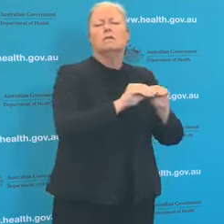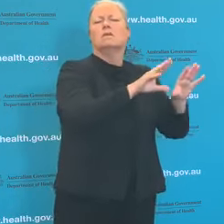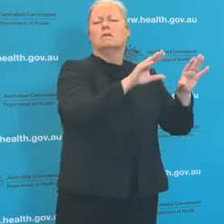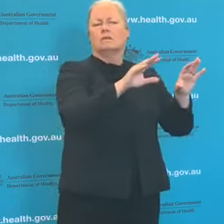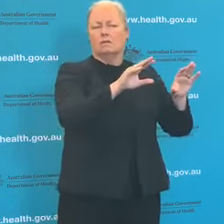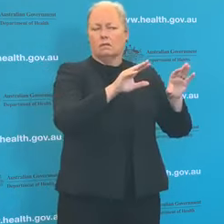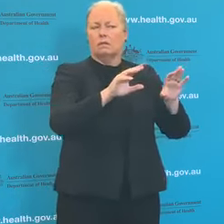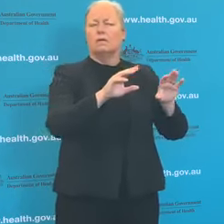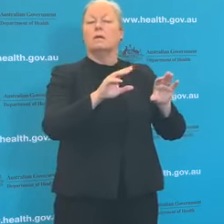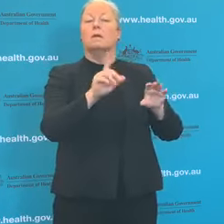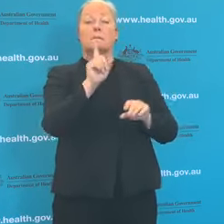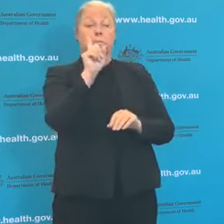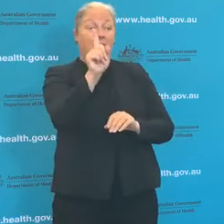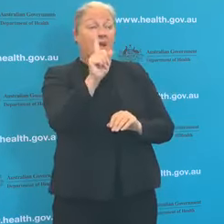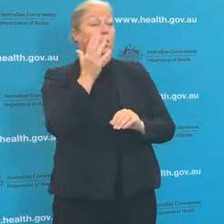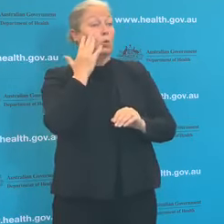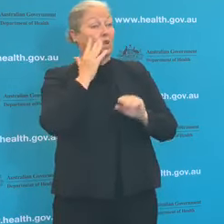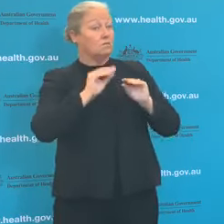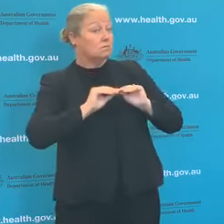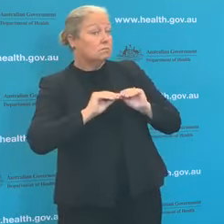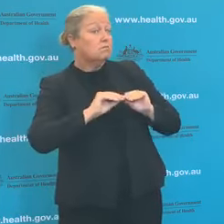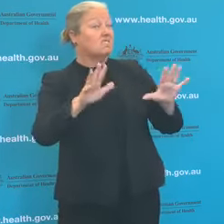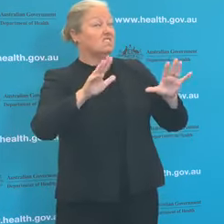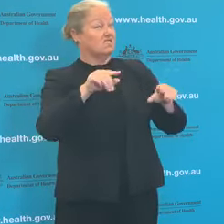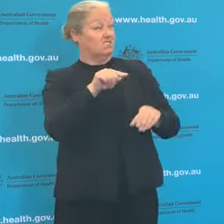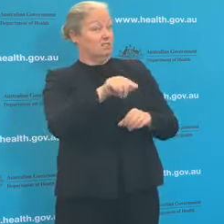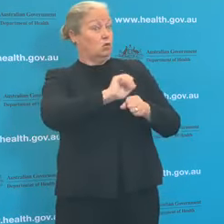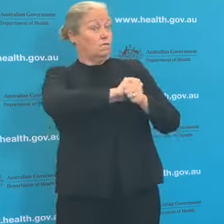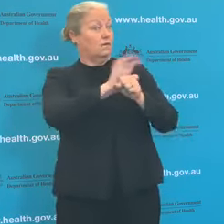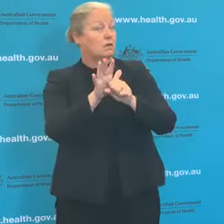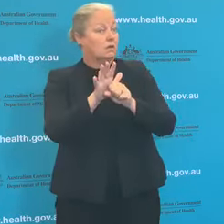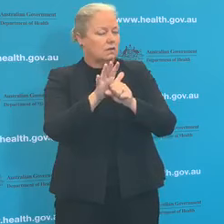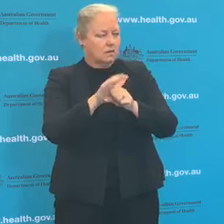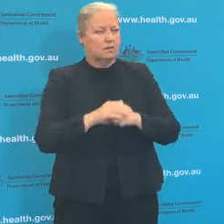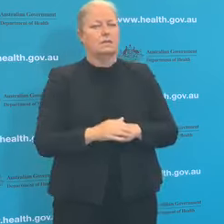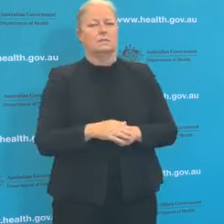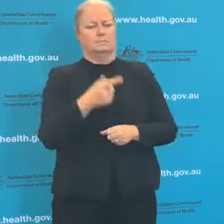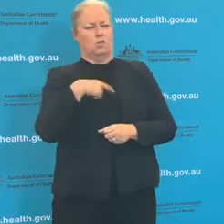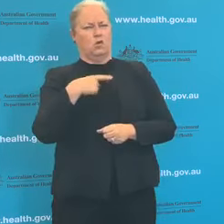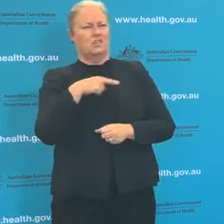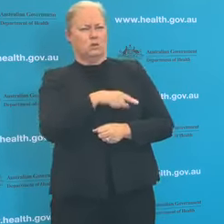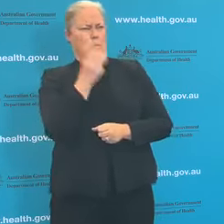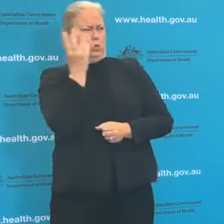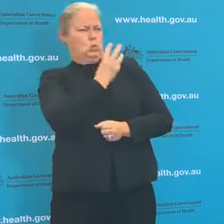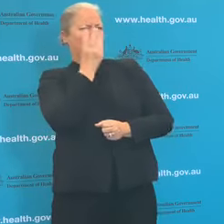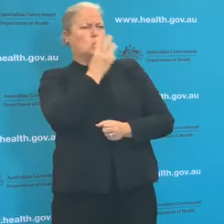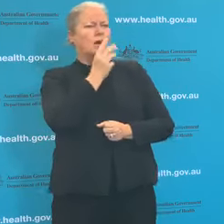get an outbreak, given the very very infectious nature of this virus, that we